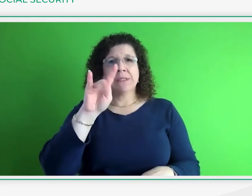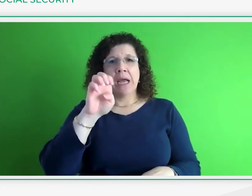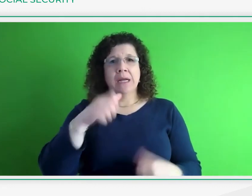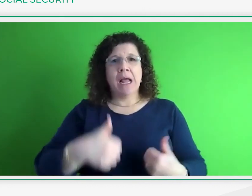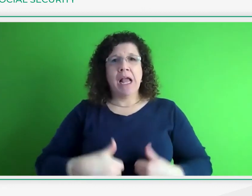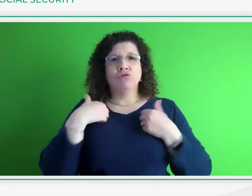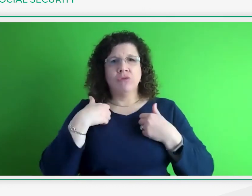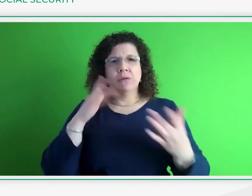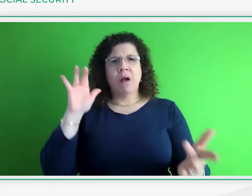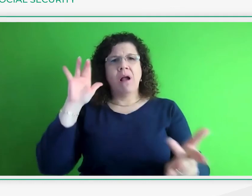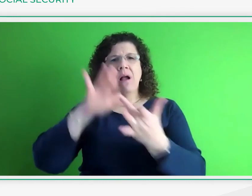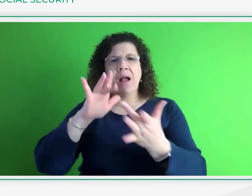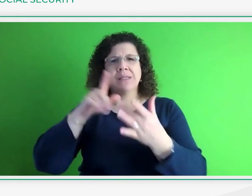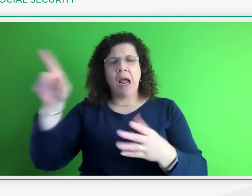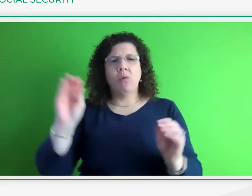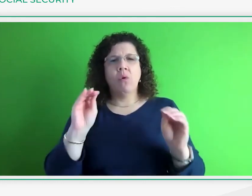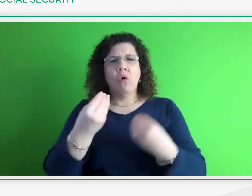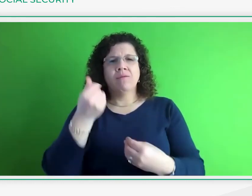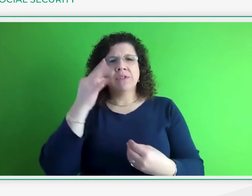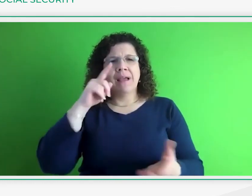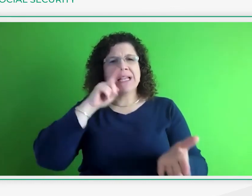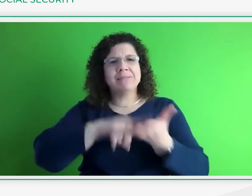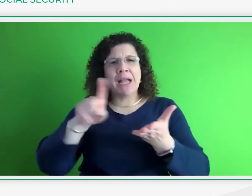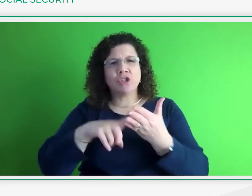Or, I can go to this website address that’s listed on this slide.